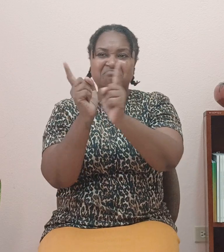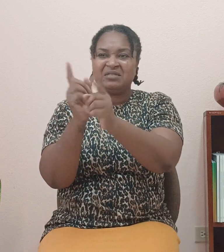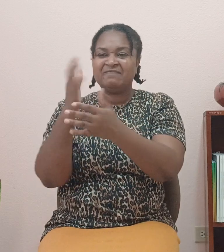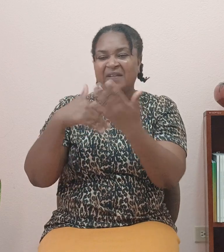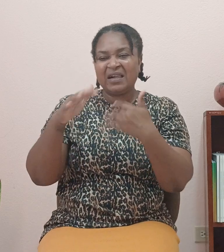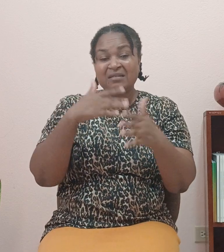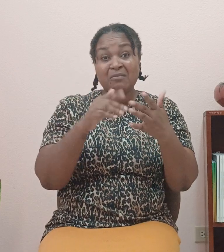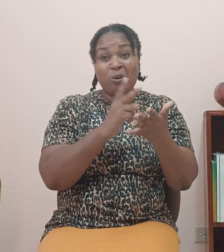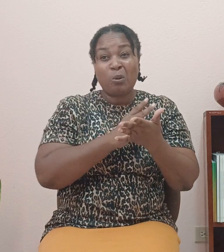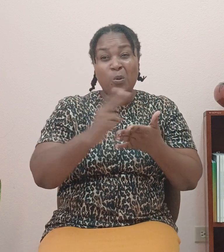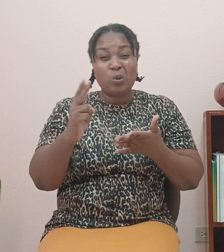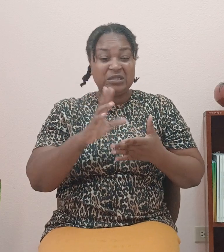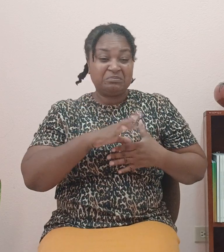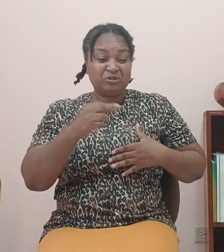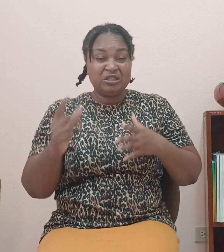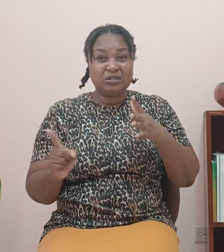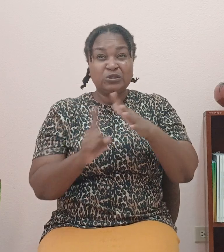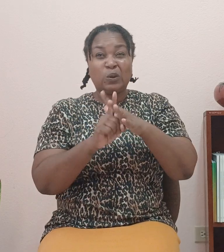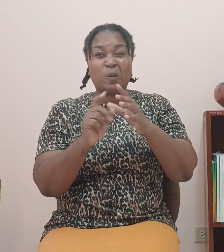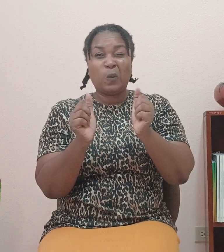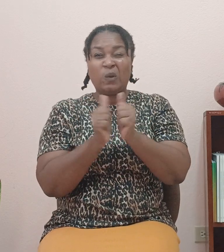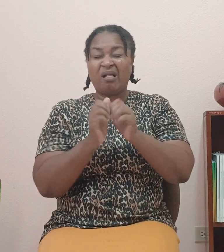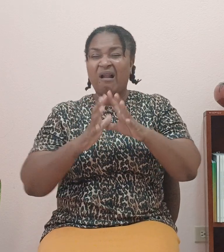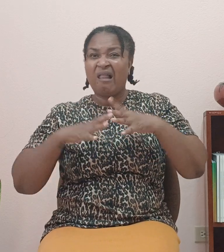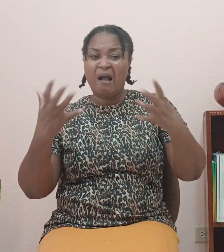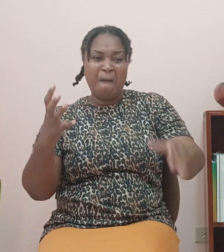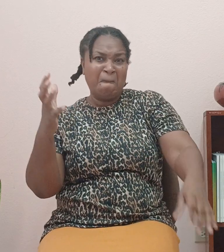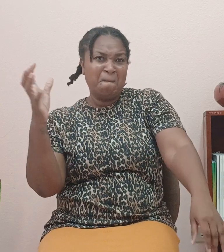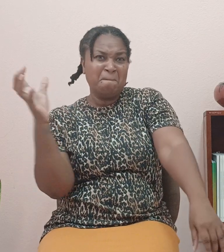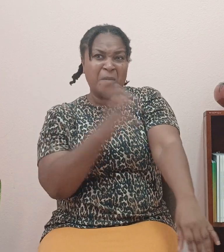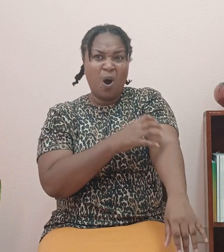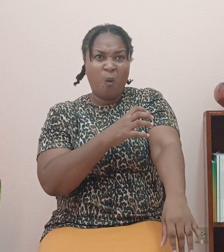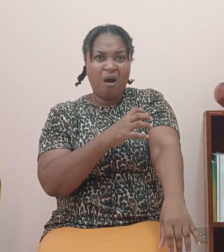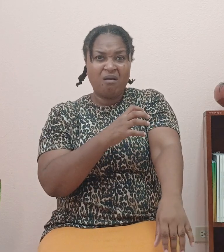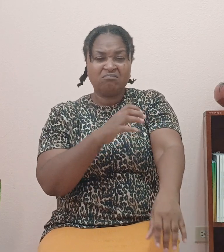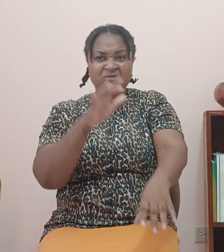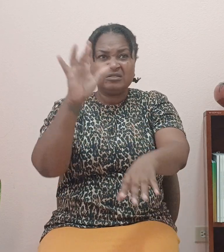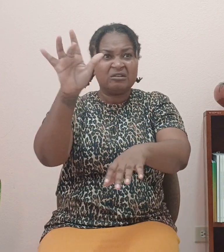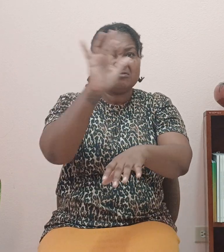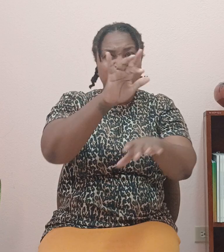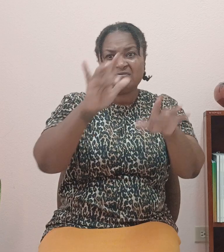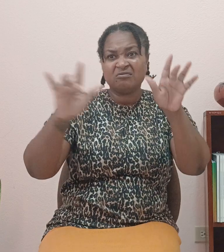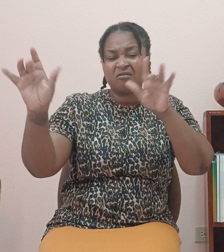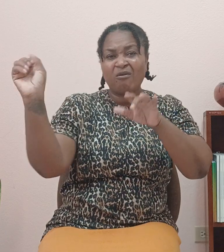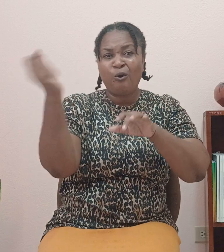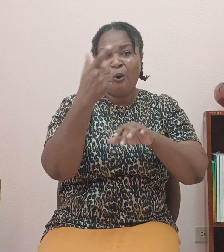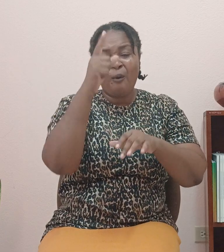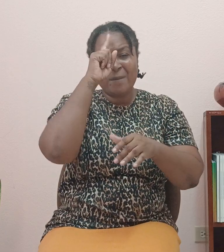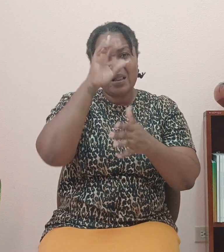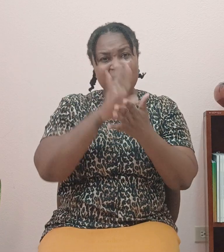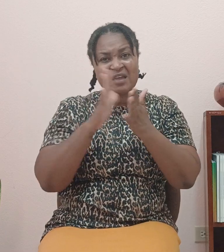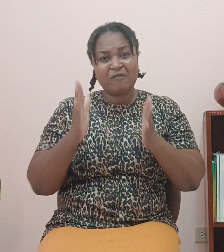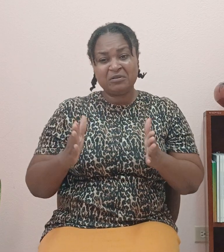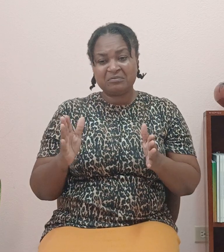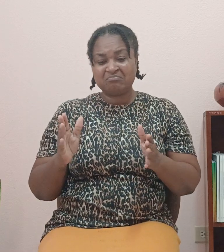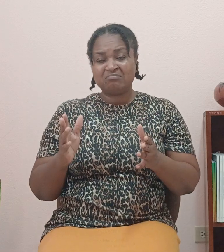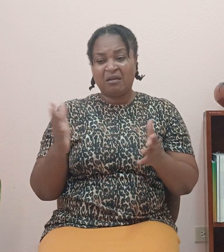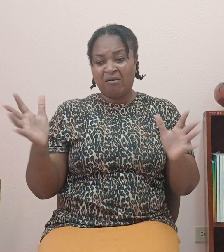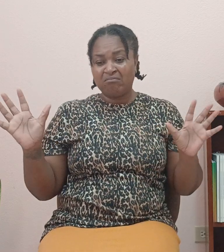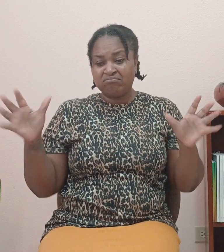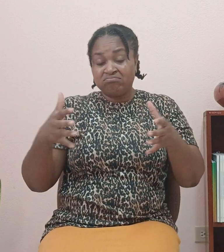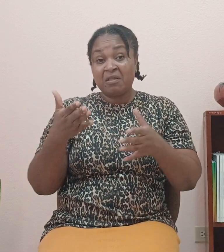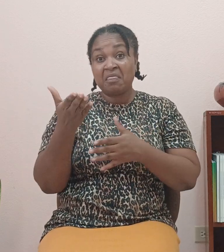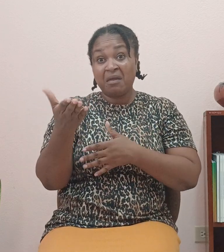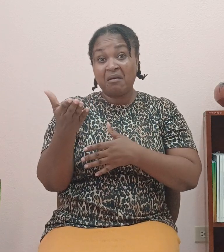with such power to every single believer who was gathered there. While the Holy Spirit may not come